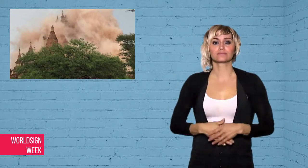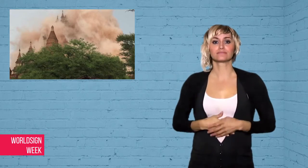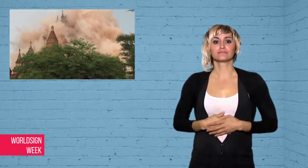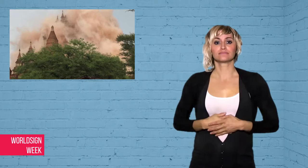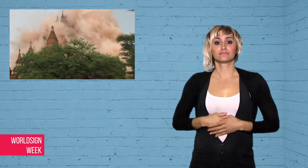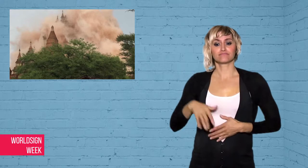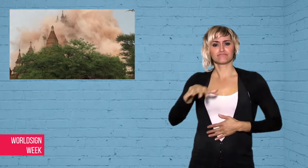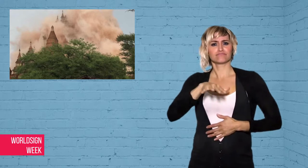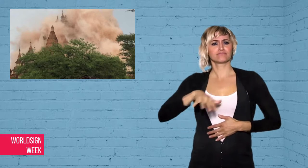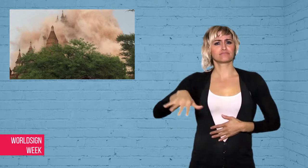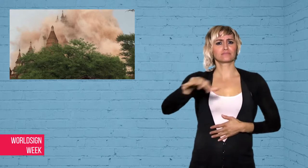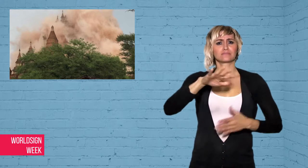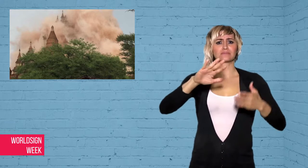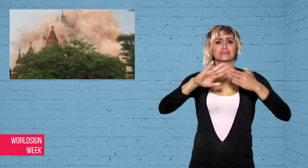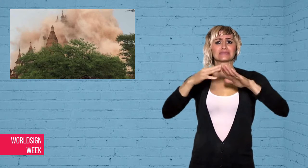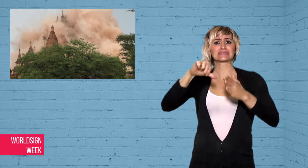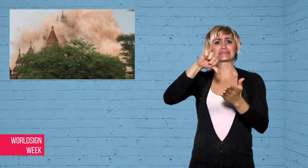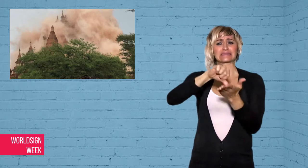the world.